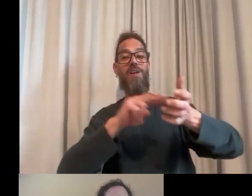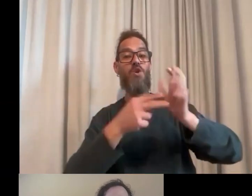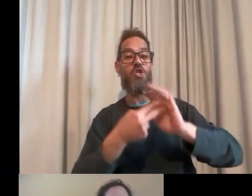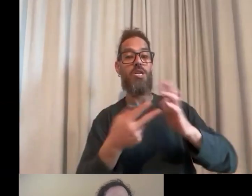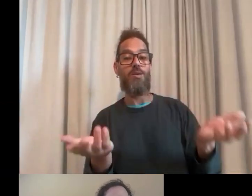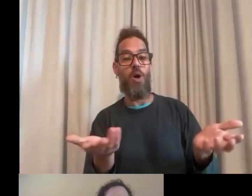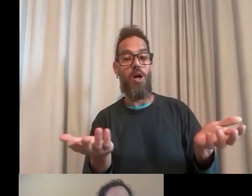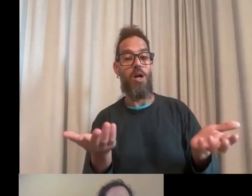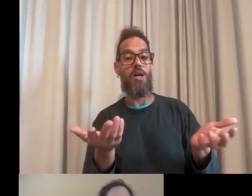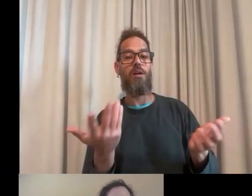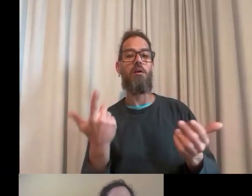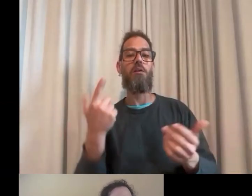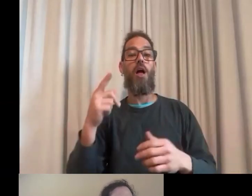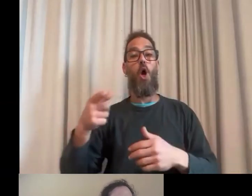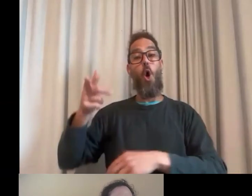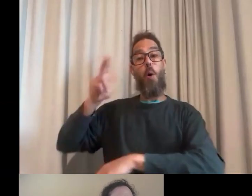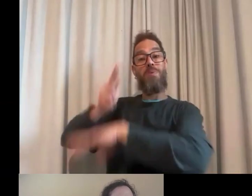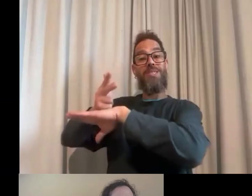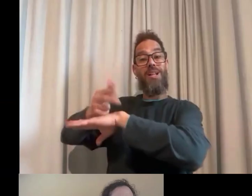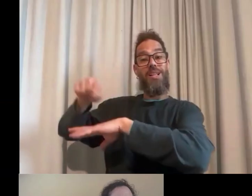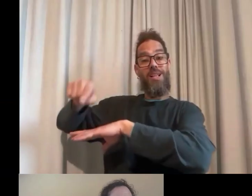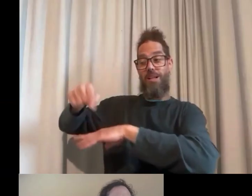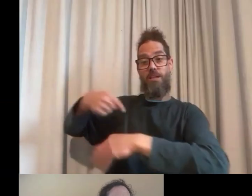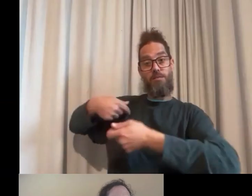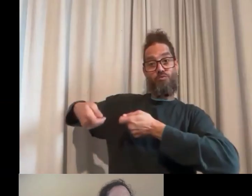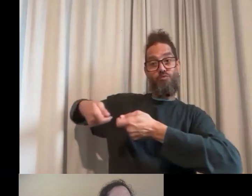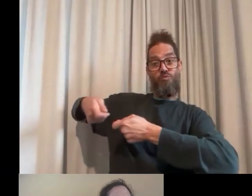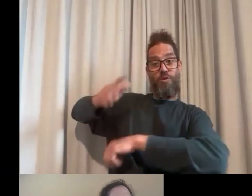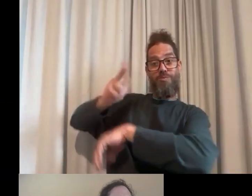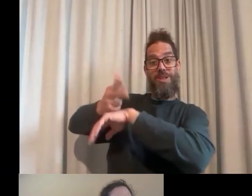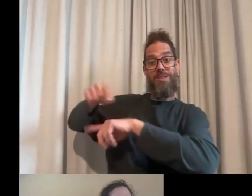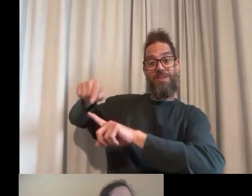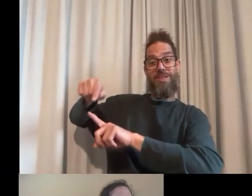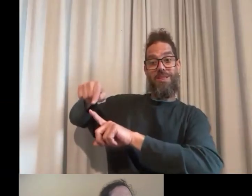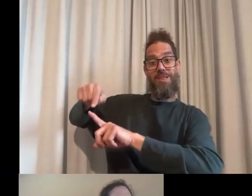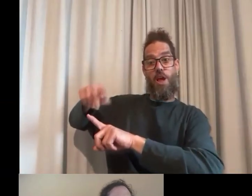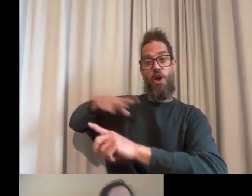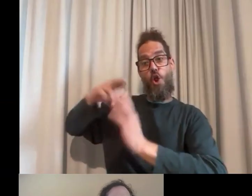are businesses or organizations in industries that are themselves regulated federally.